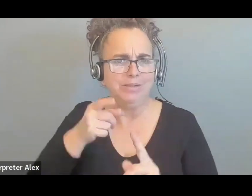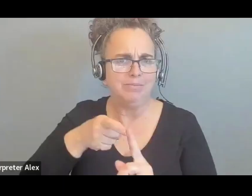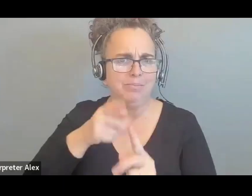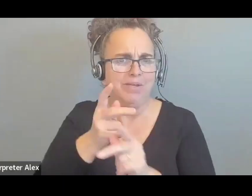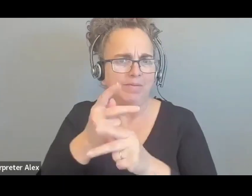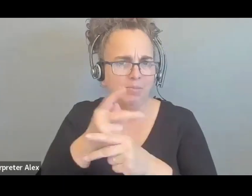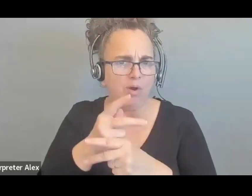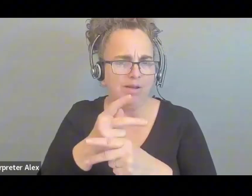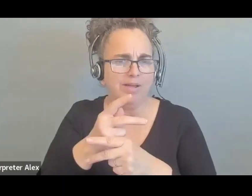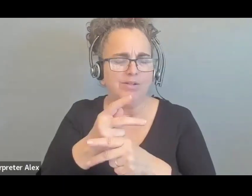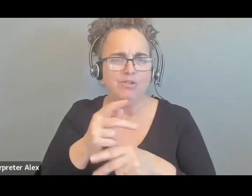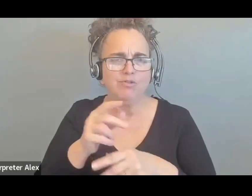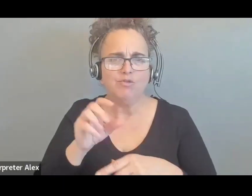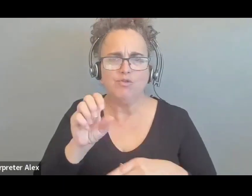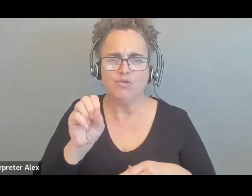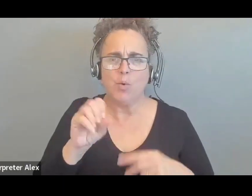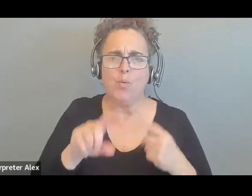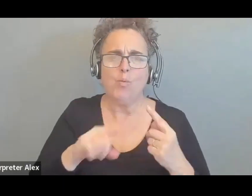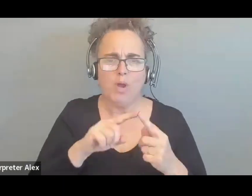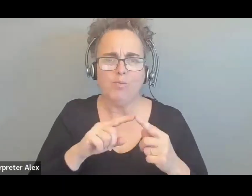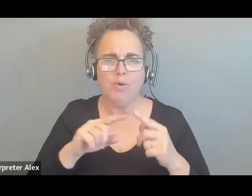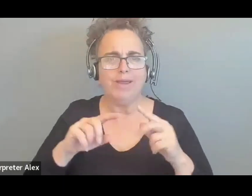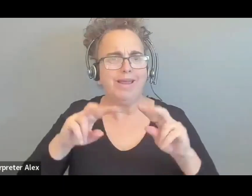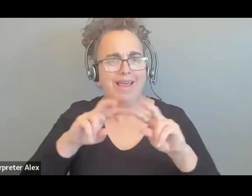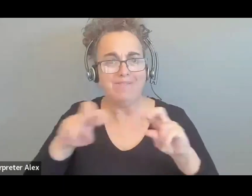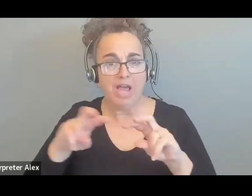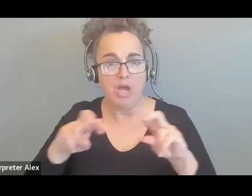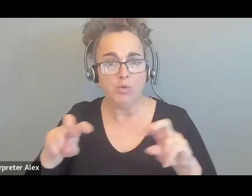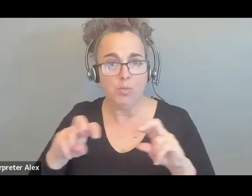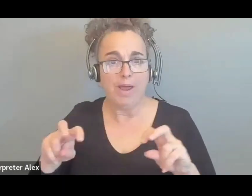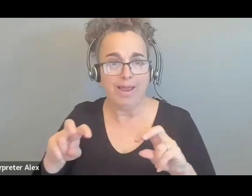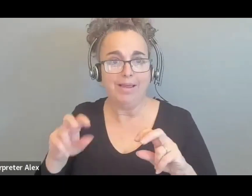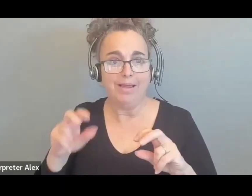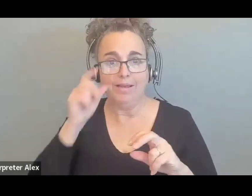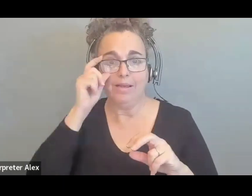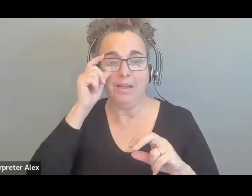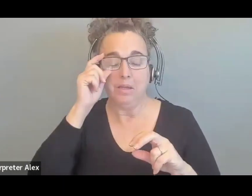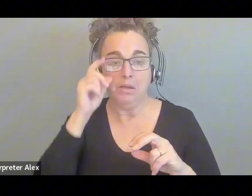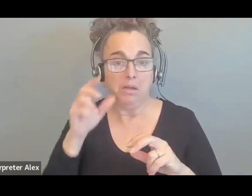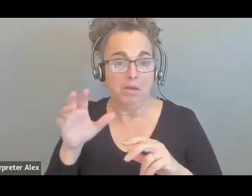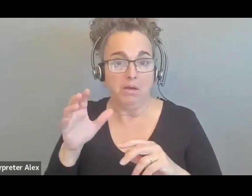And so when we evaluate applications for Remarkable, we look across a variety of dynamics.